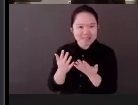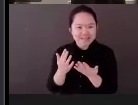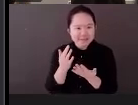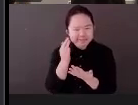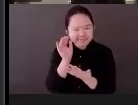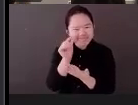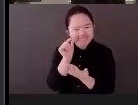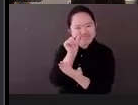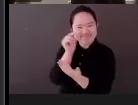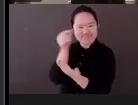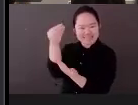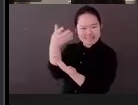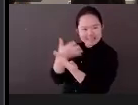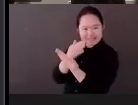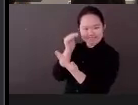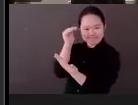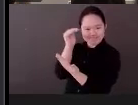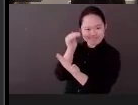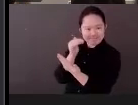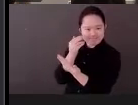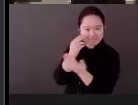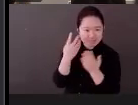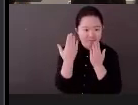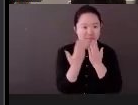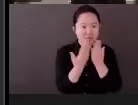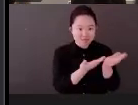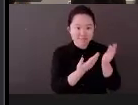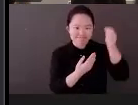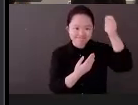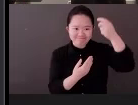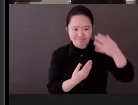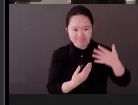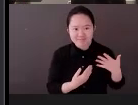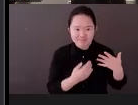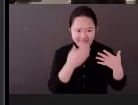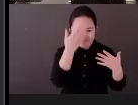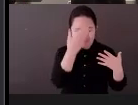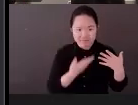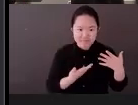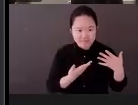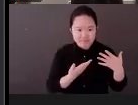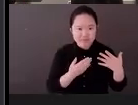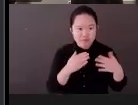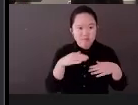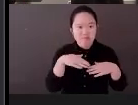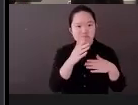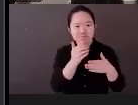Which opened this like all suggestions screen. And then two apps.